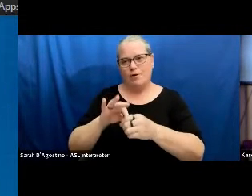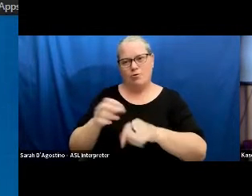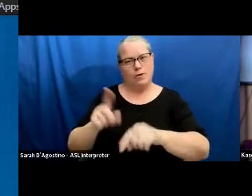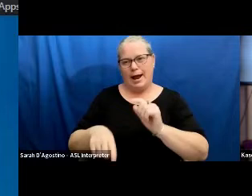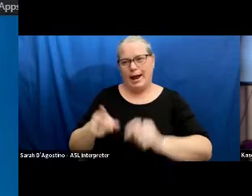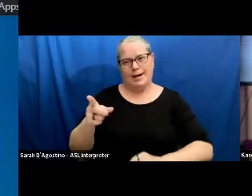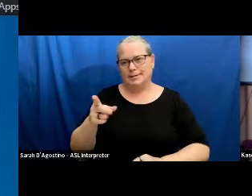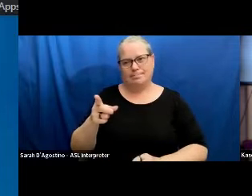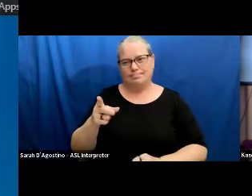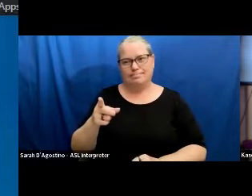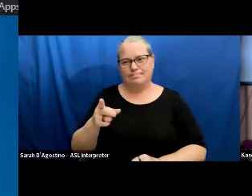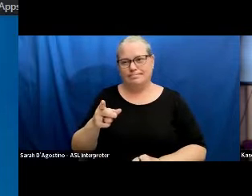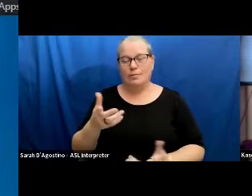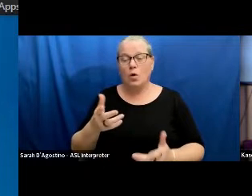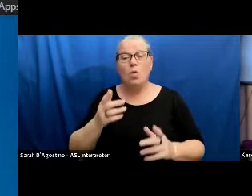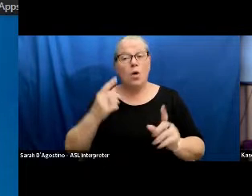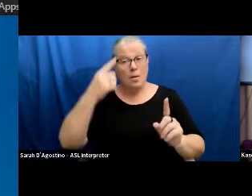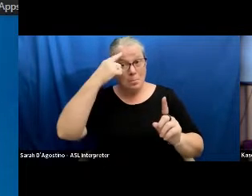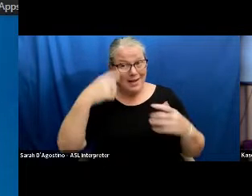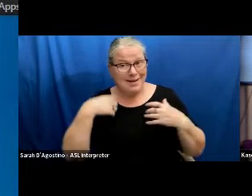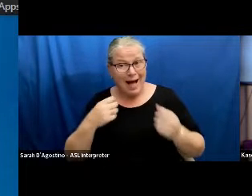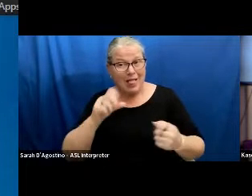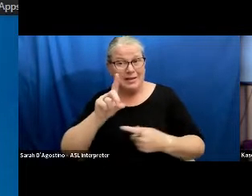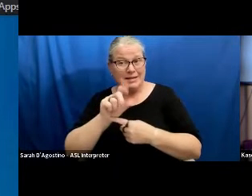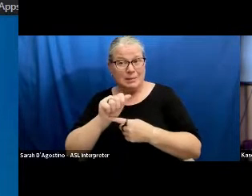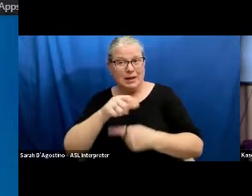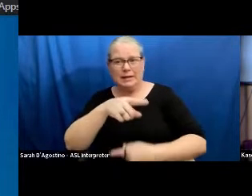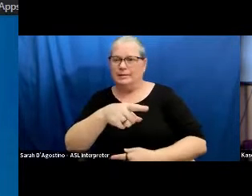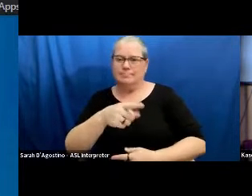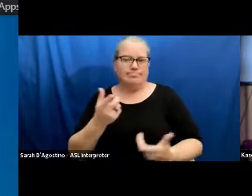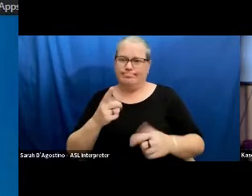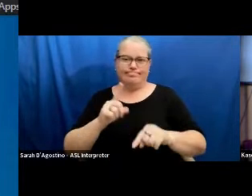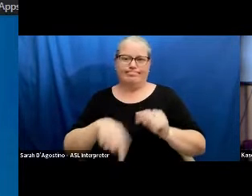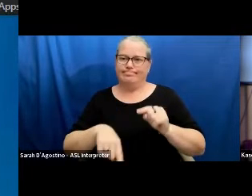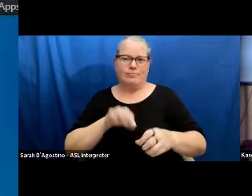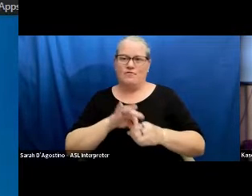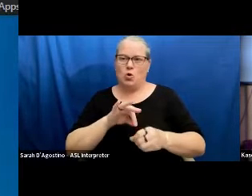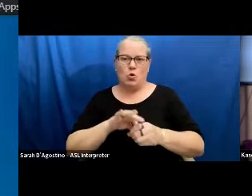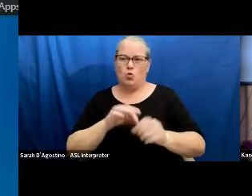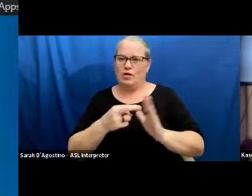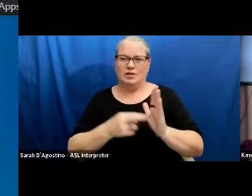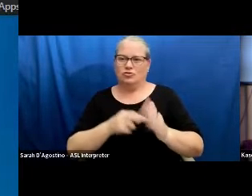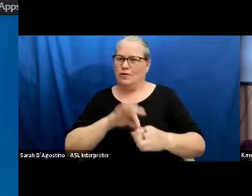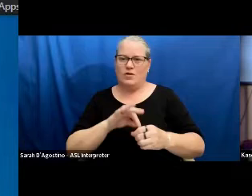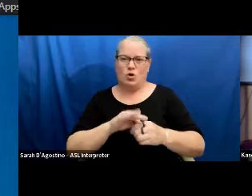oh if you have a mental health disability you can't vote you can't register to vote those types